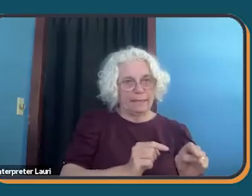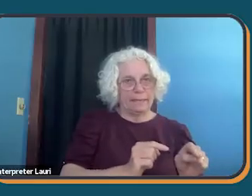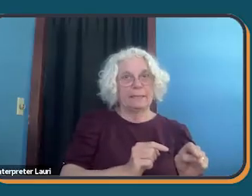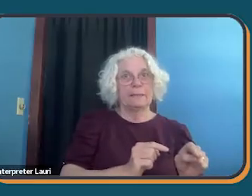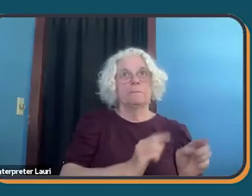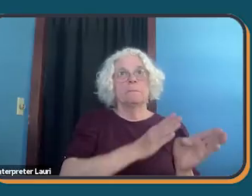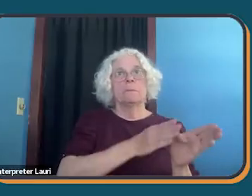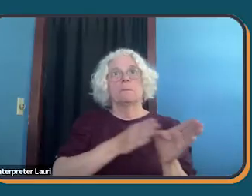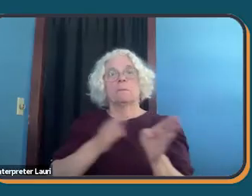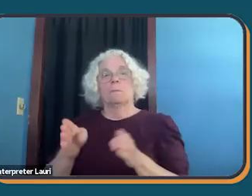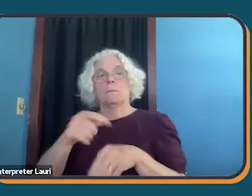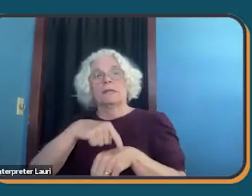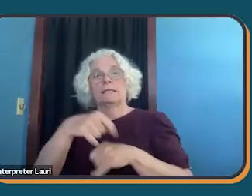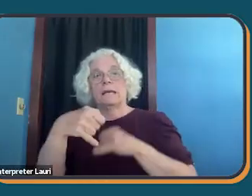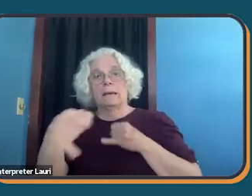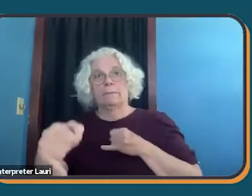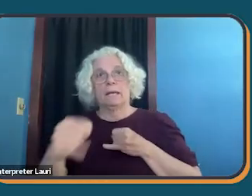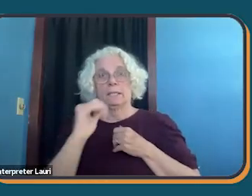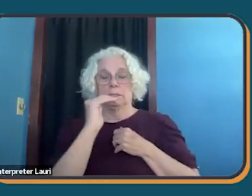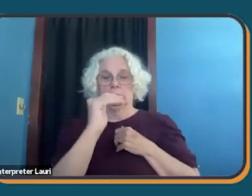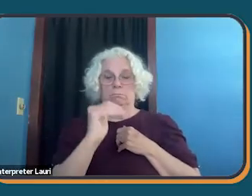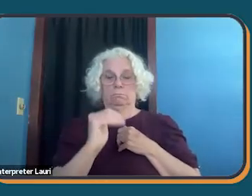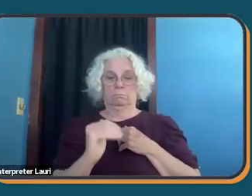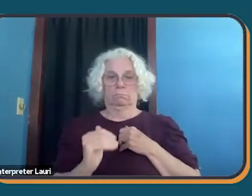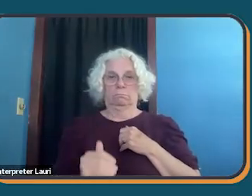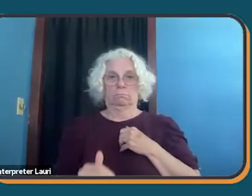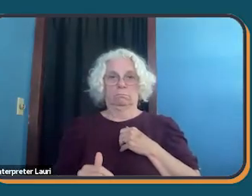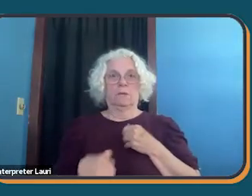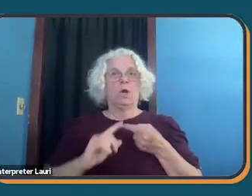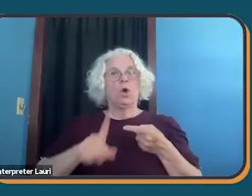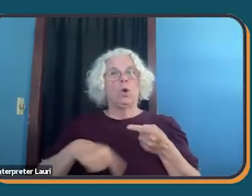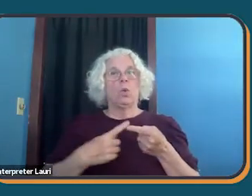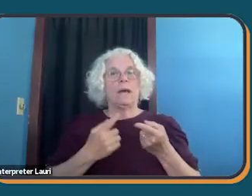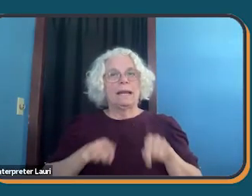The screening timelines show when